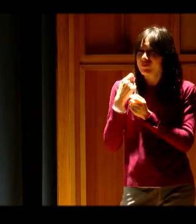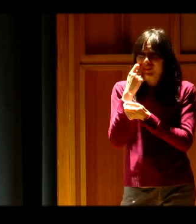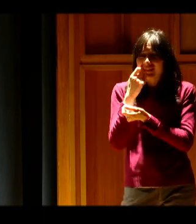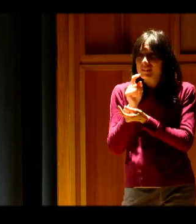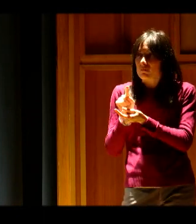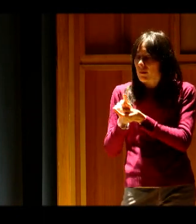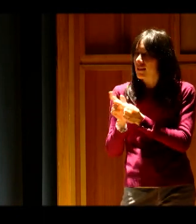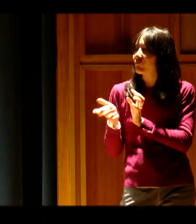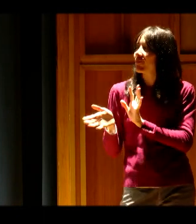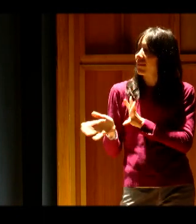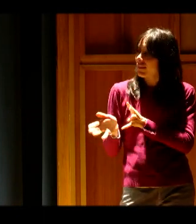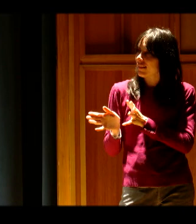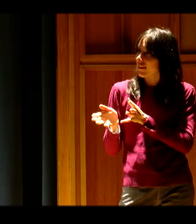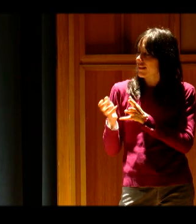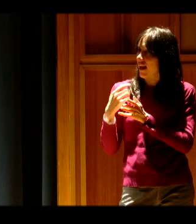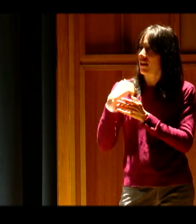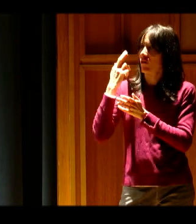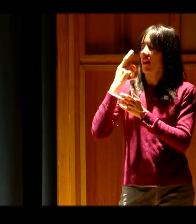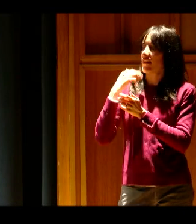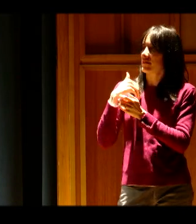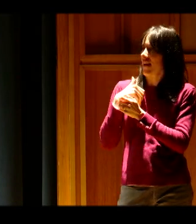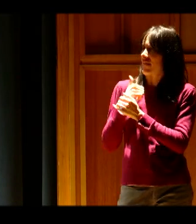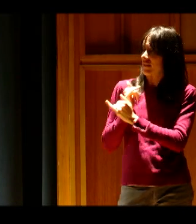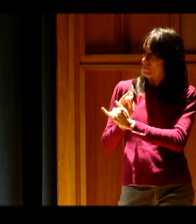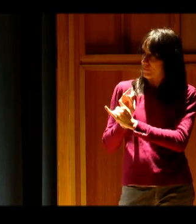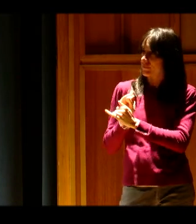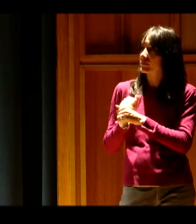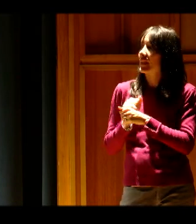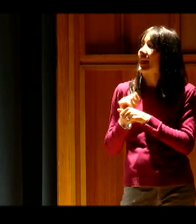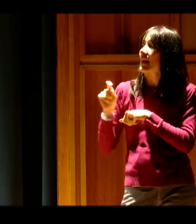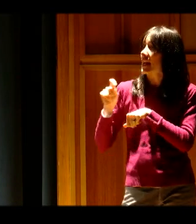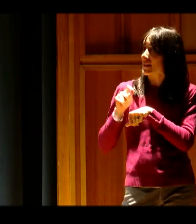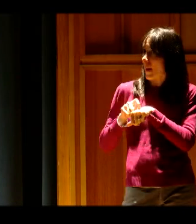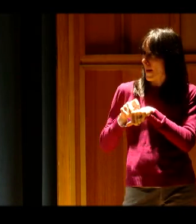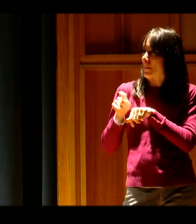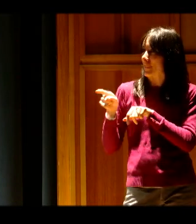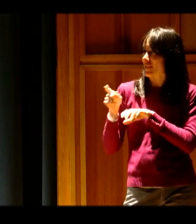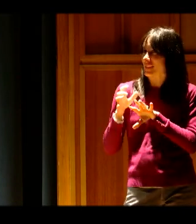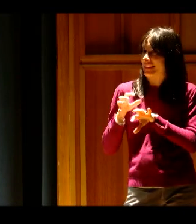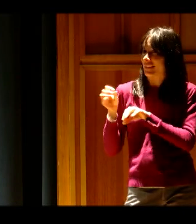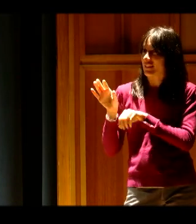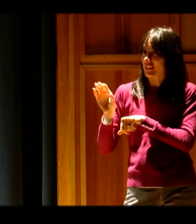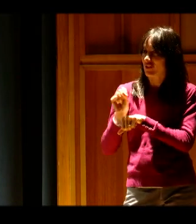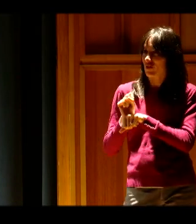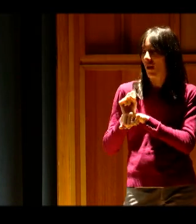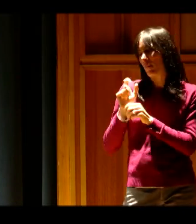And at that point Andrew was transitioning and getting ready leaving his position as a lawyer full-time and